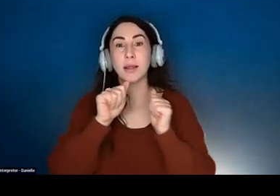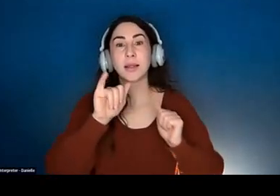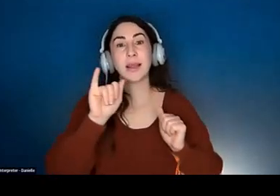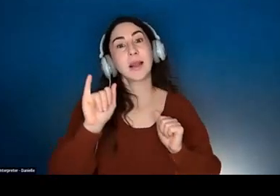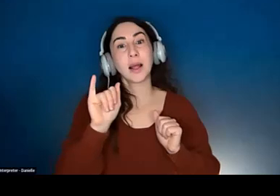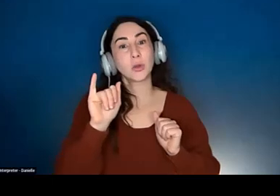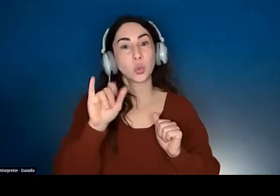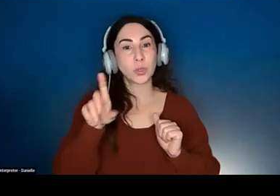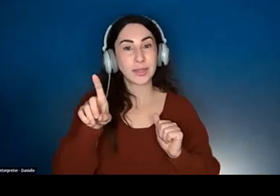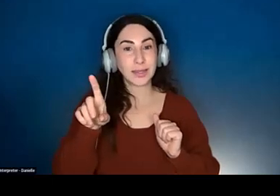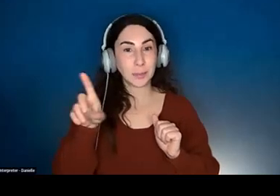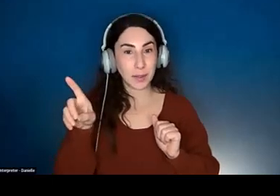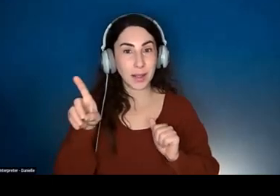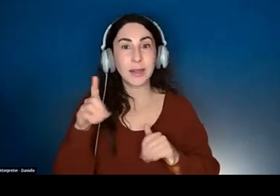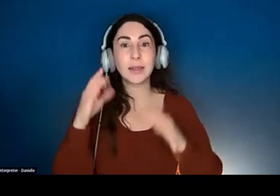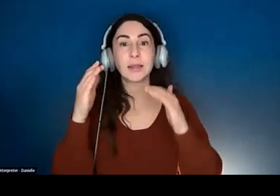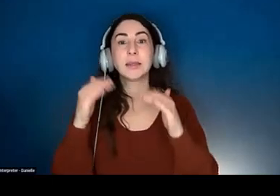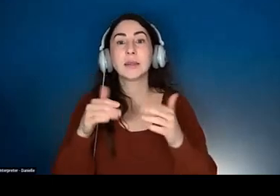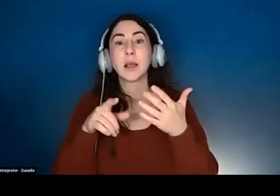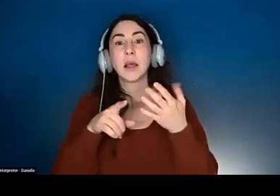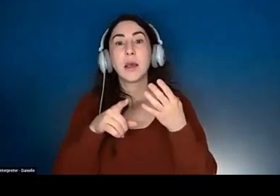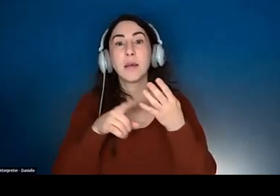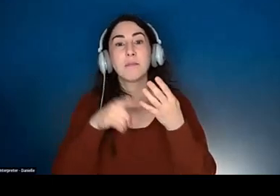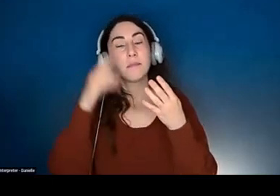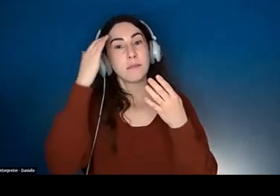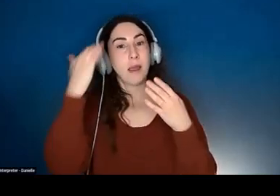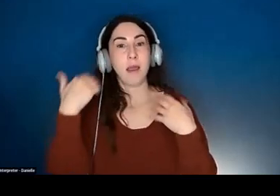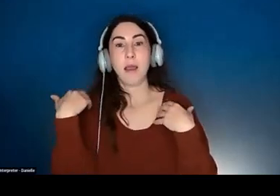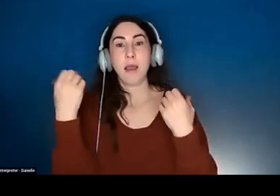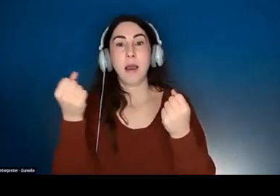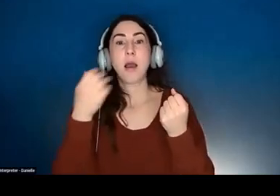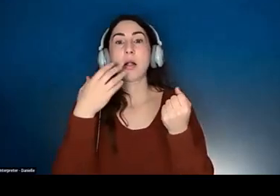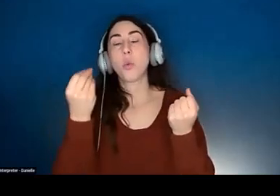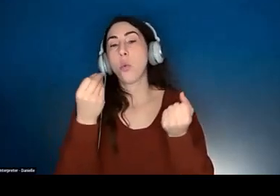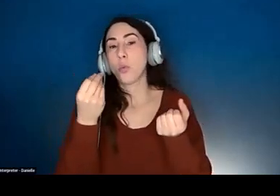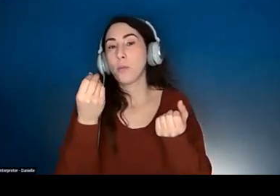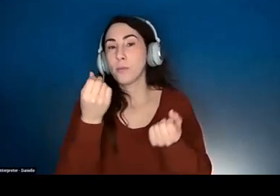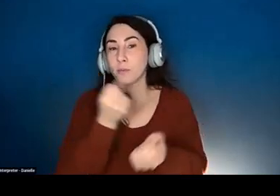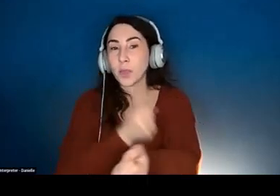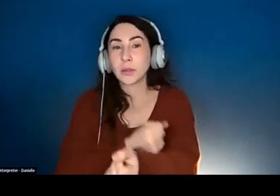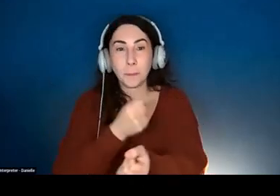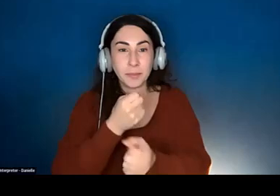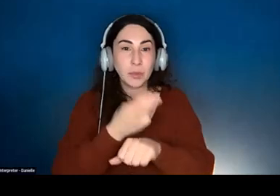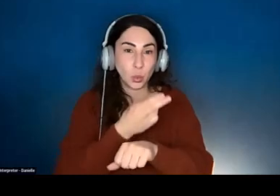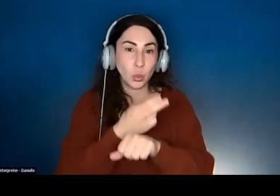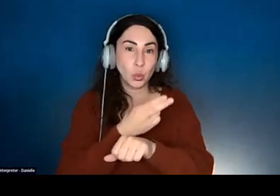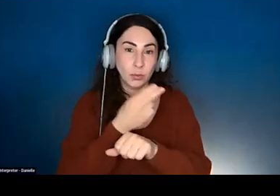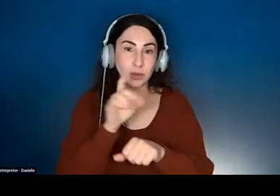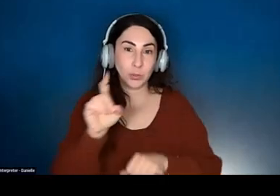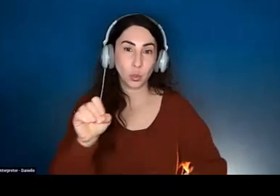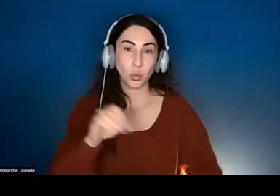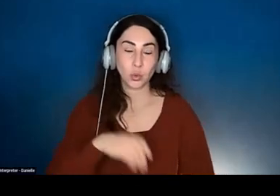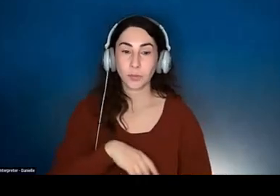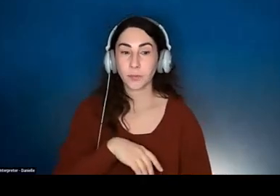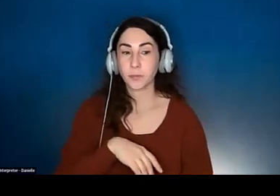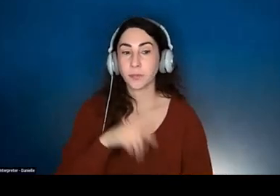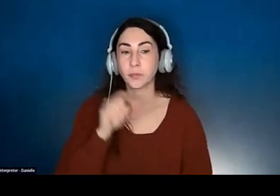and people with mental health or substance use disorders. A small percentage of MFP participants